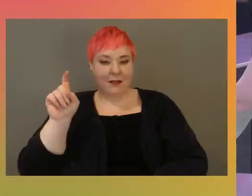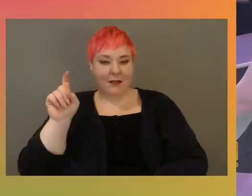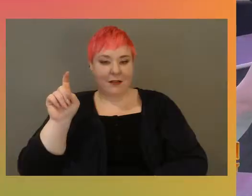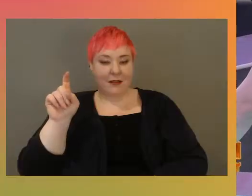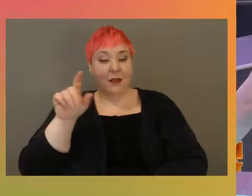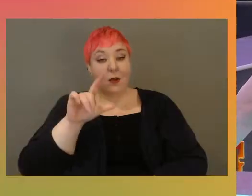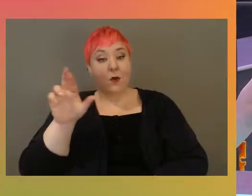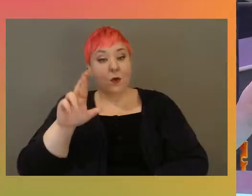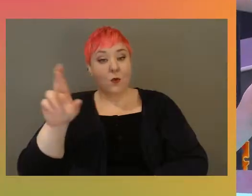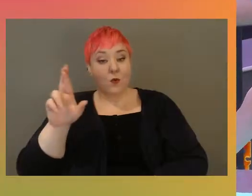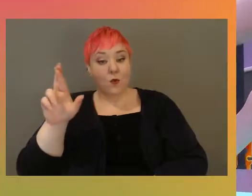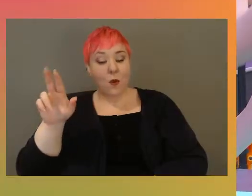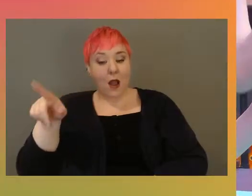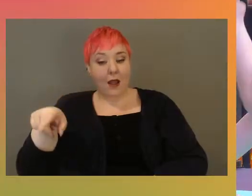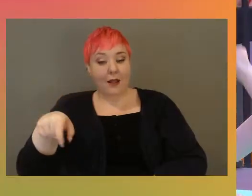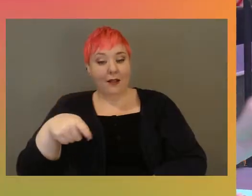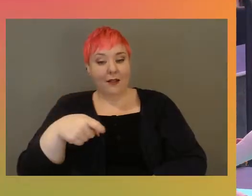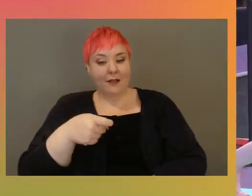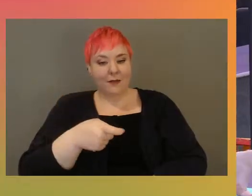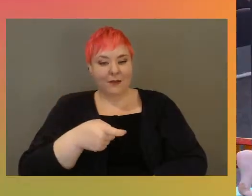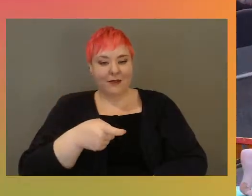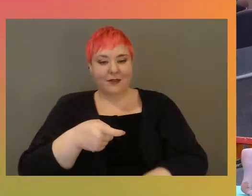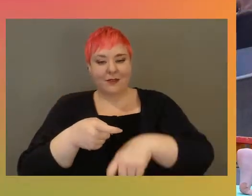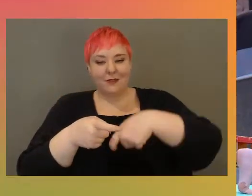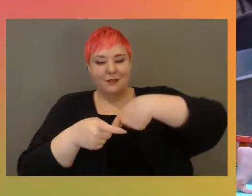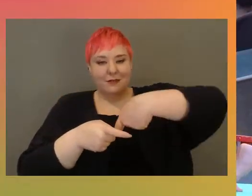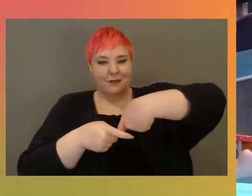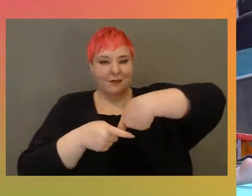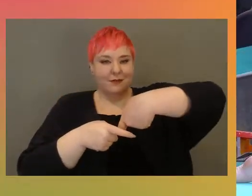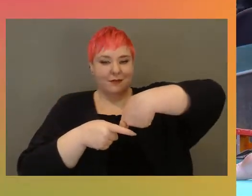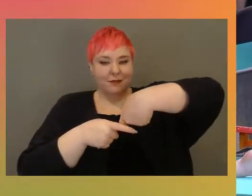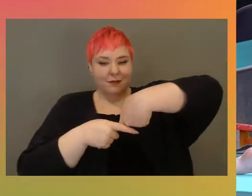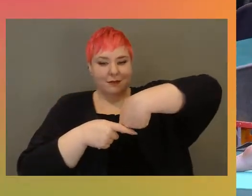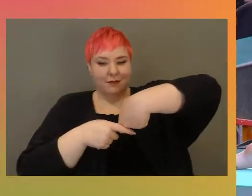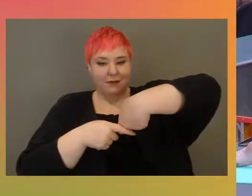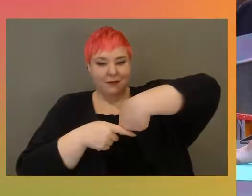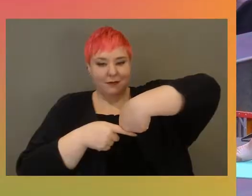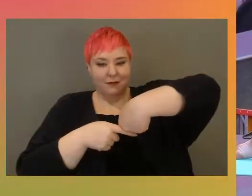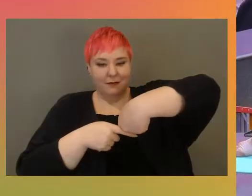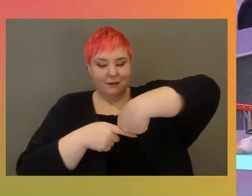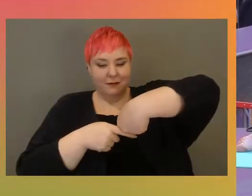INHALE, RIGHT LEG INTO THE AIR, BEND AND TURN.